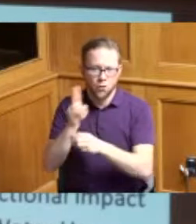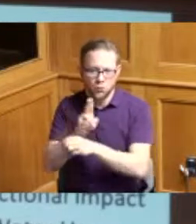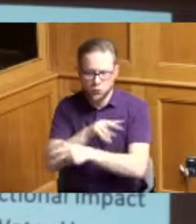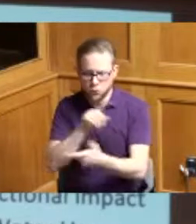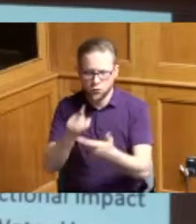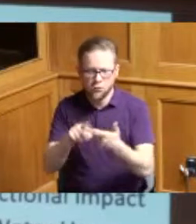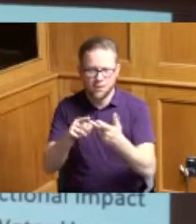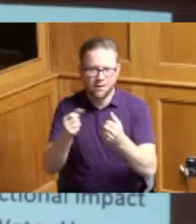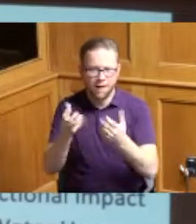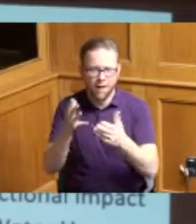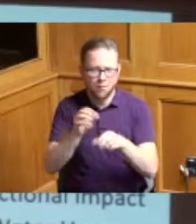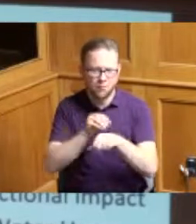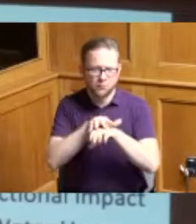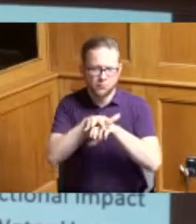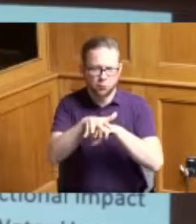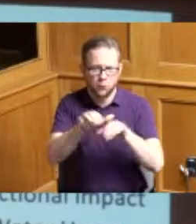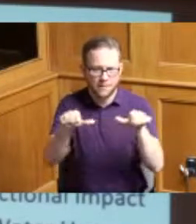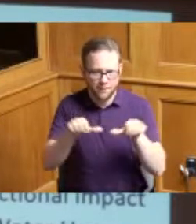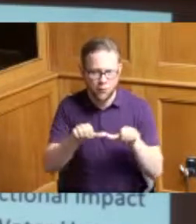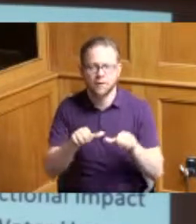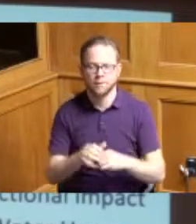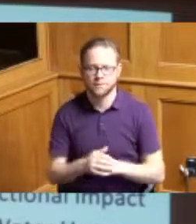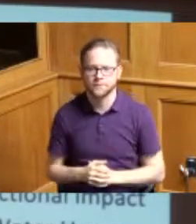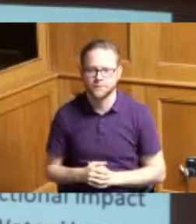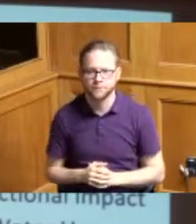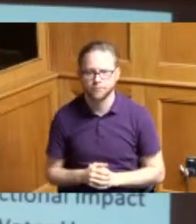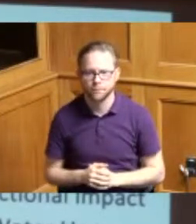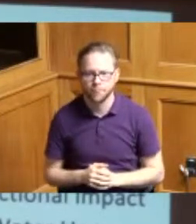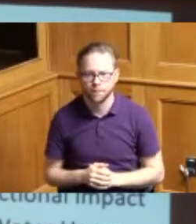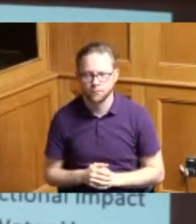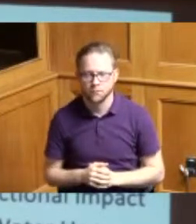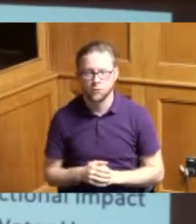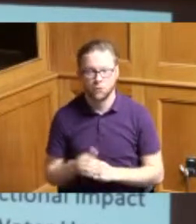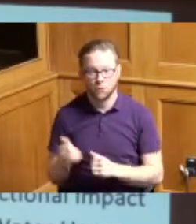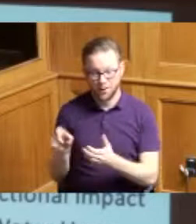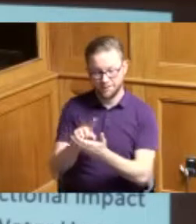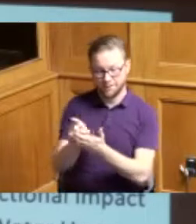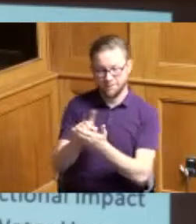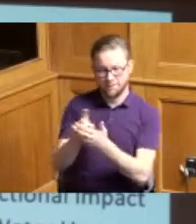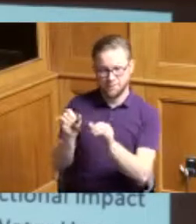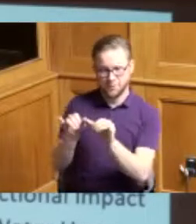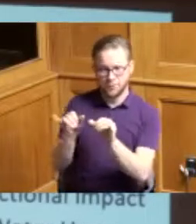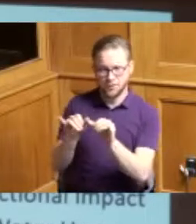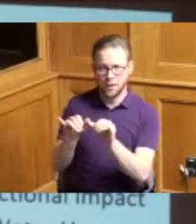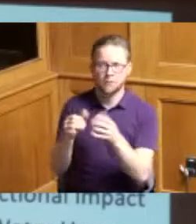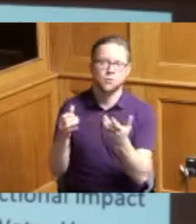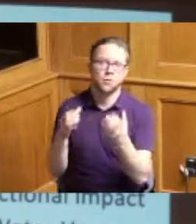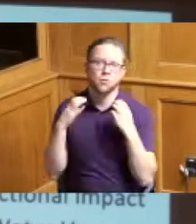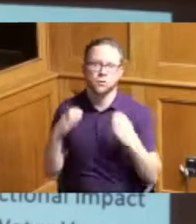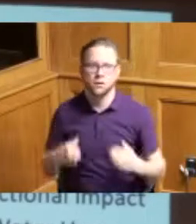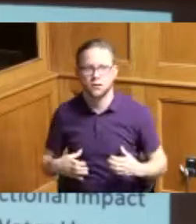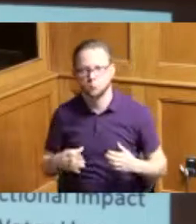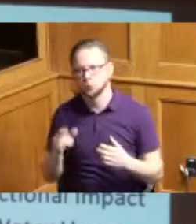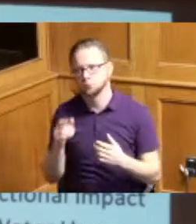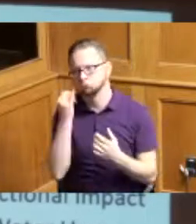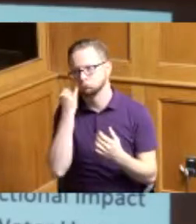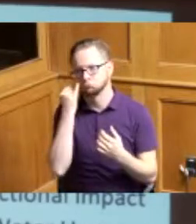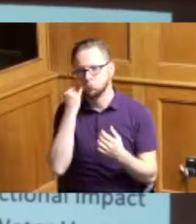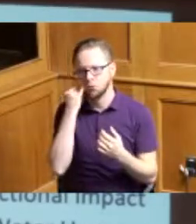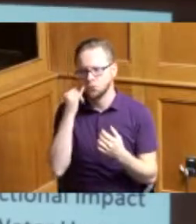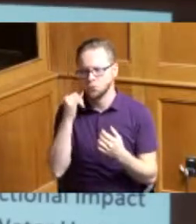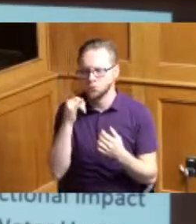area charges so for for a given meter size so customers with a say a 5 8 meter or 2 inch meter